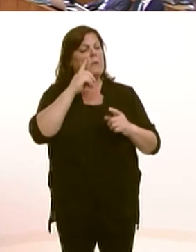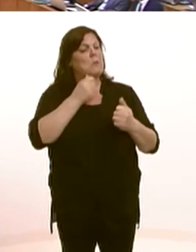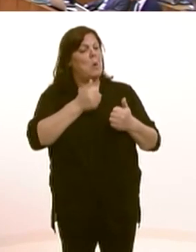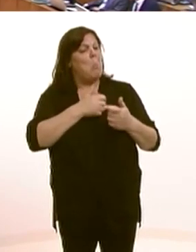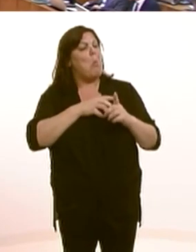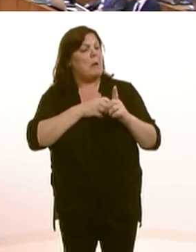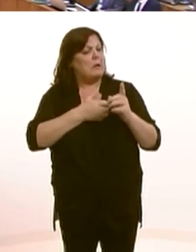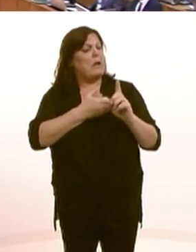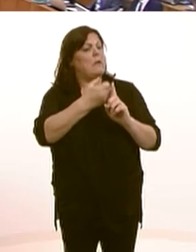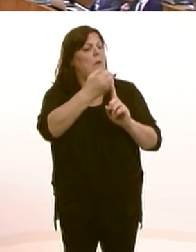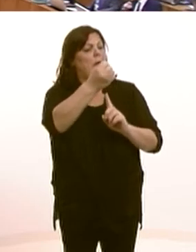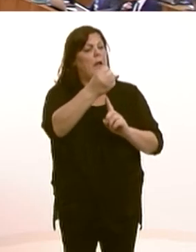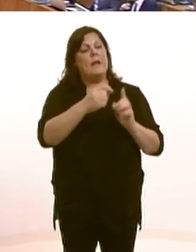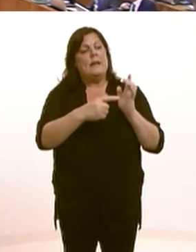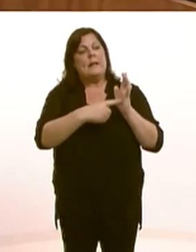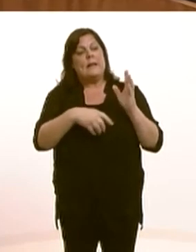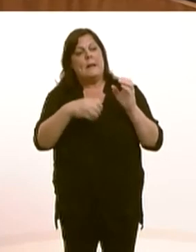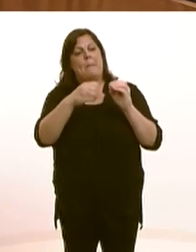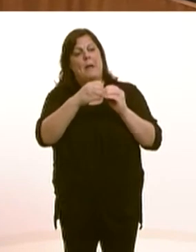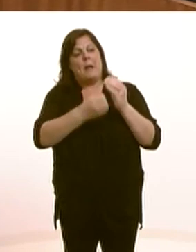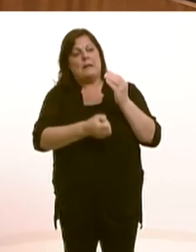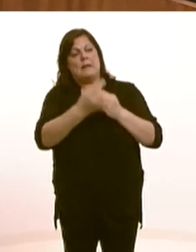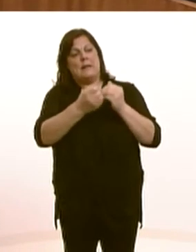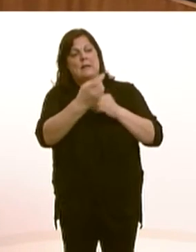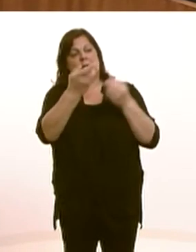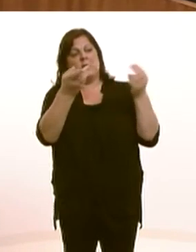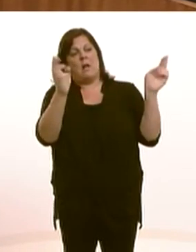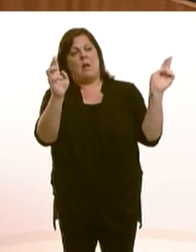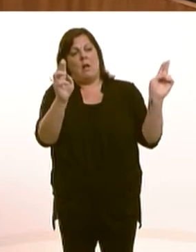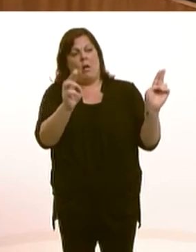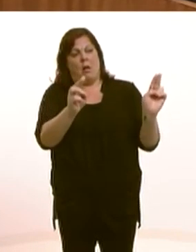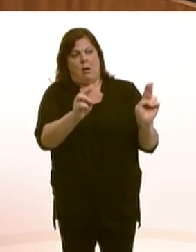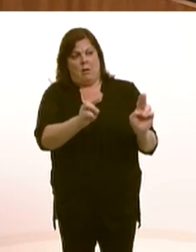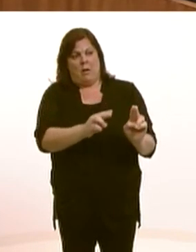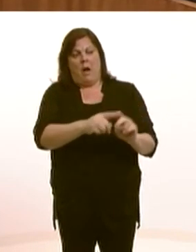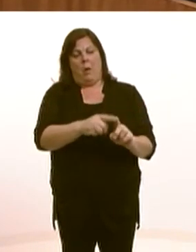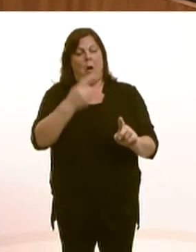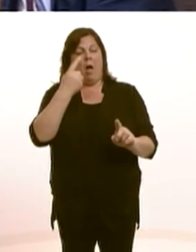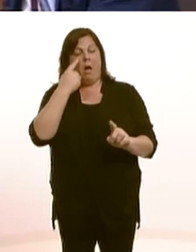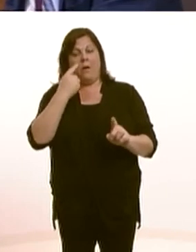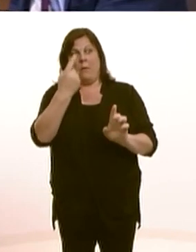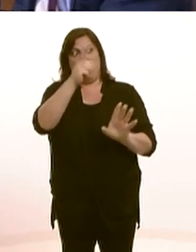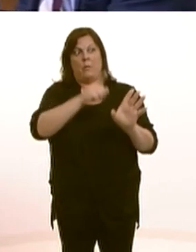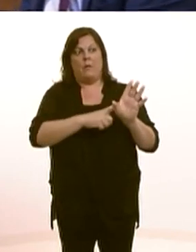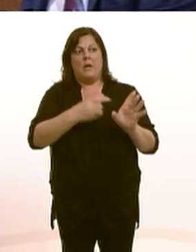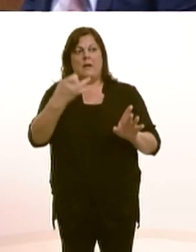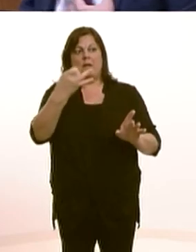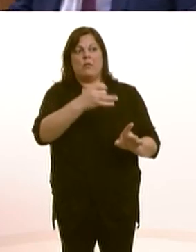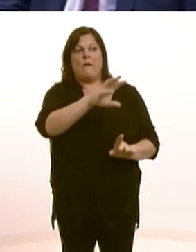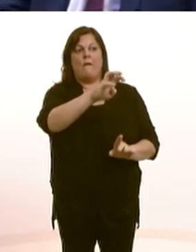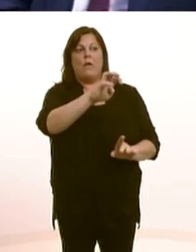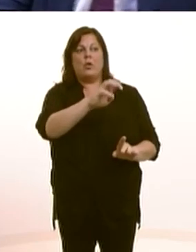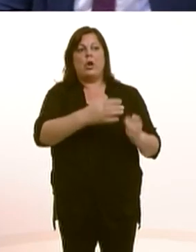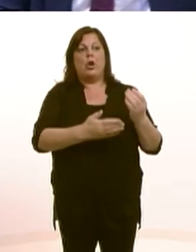We are seeing a downward trend in new TB incidents. The latest statistics show that, in the last 12 months, there were 740 new herd incidents